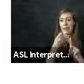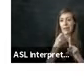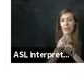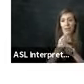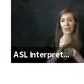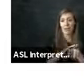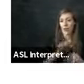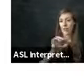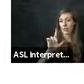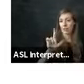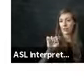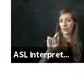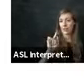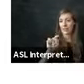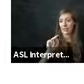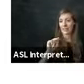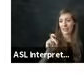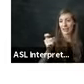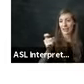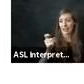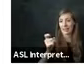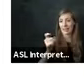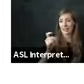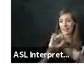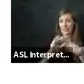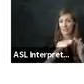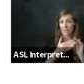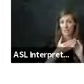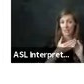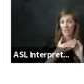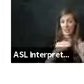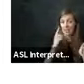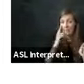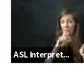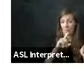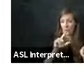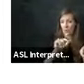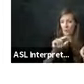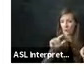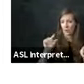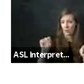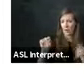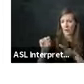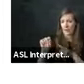Looking at 2020 data, we look at life expectancy.